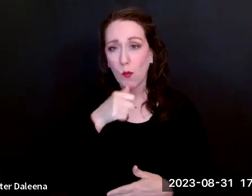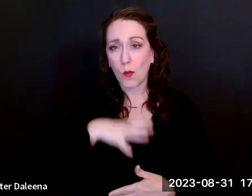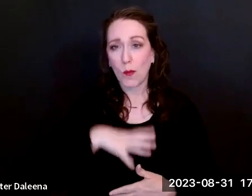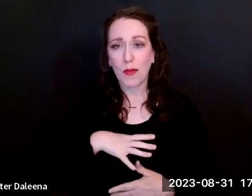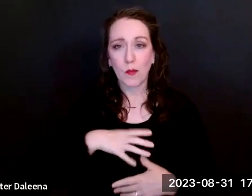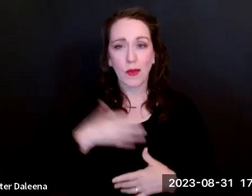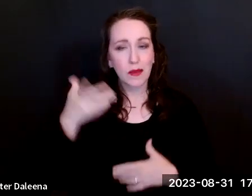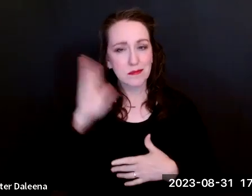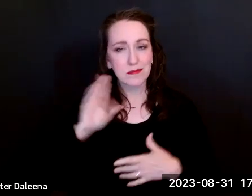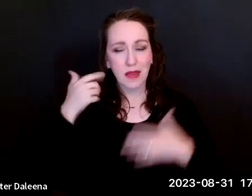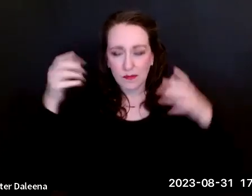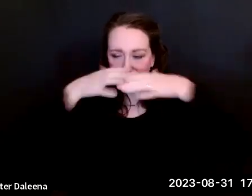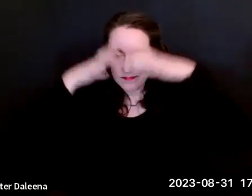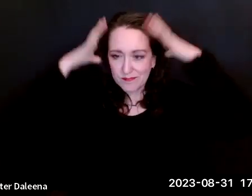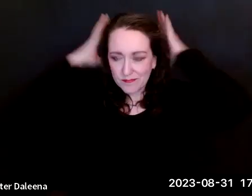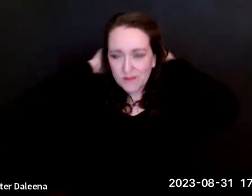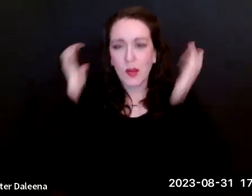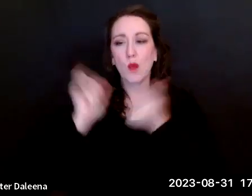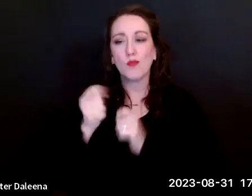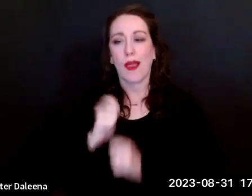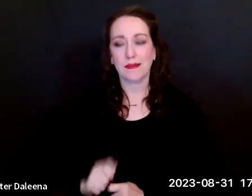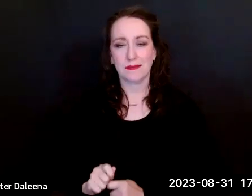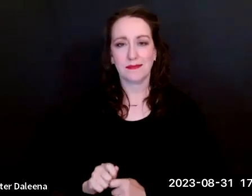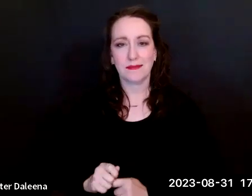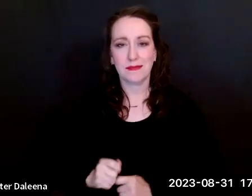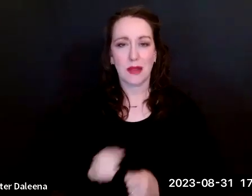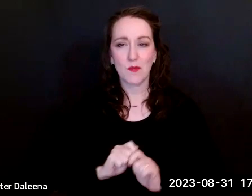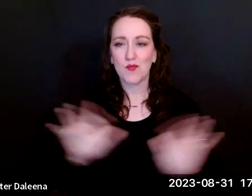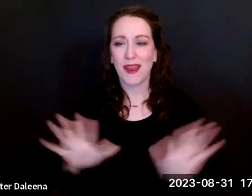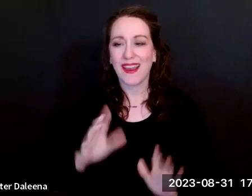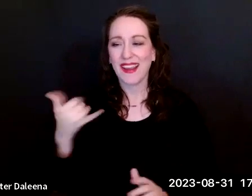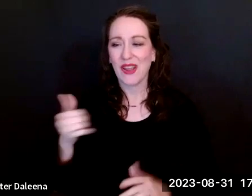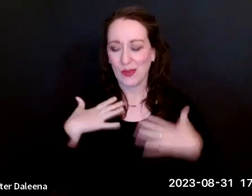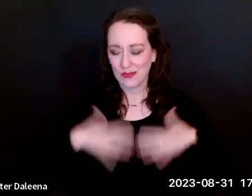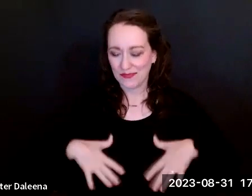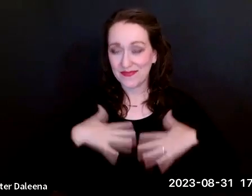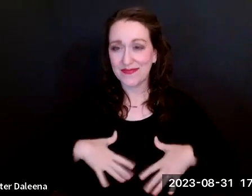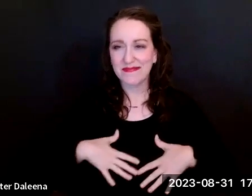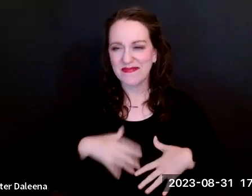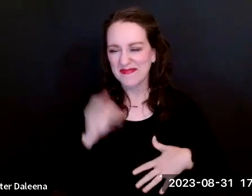into a braid I'm wearing a bright yellow shirt with sort of a faux lace neckline